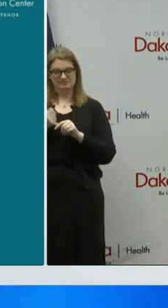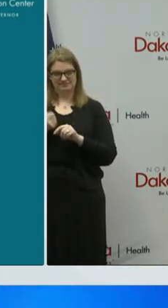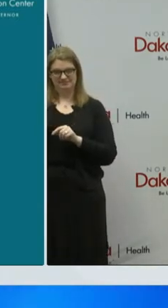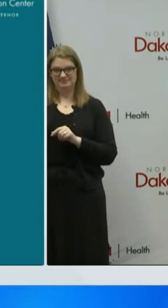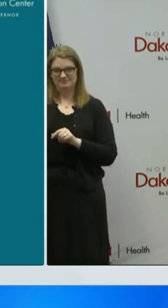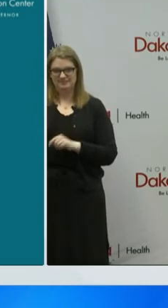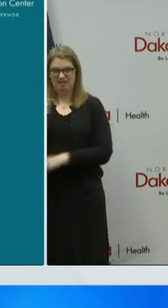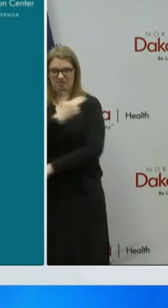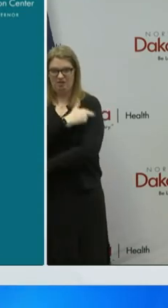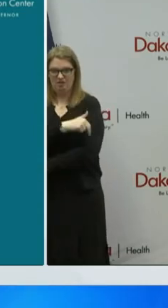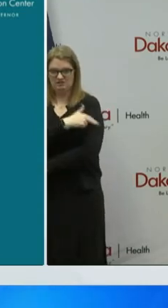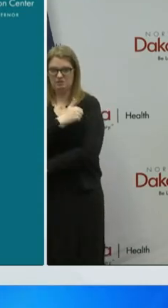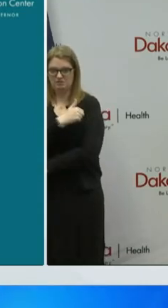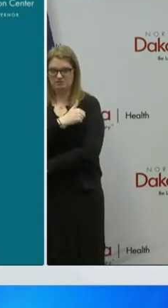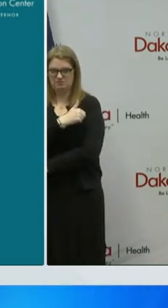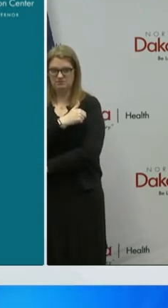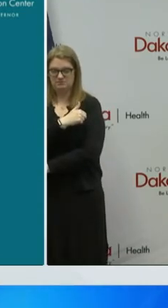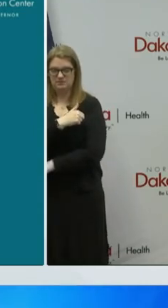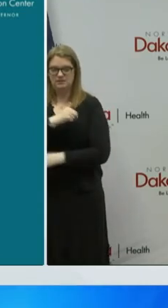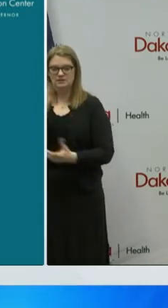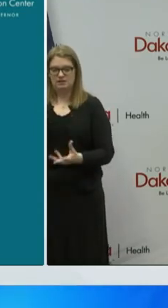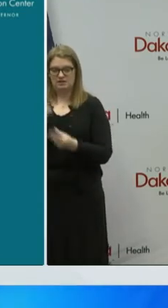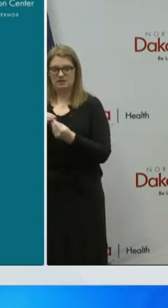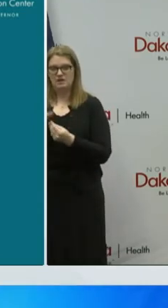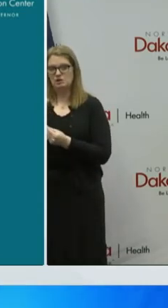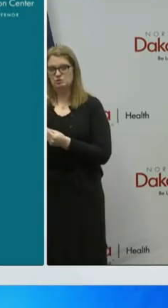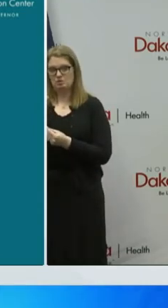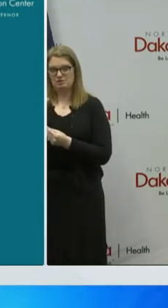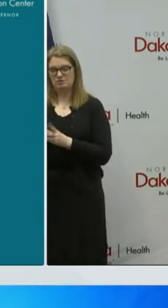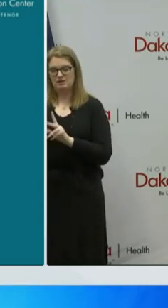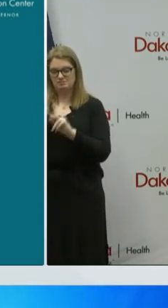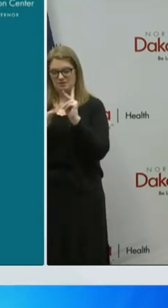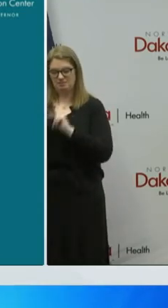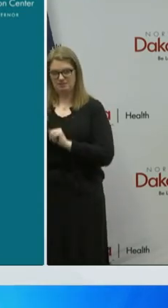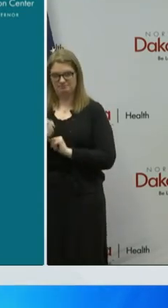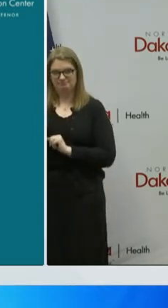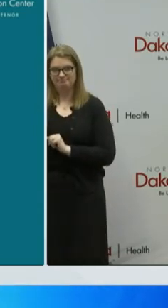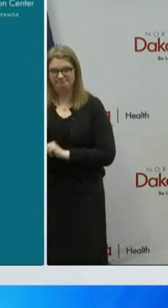YESTERDAY IS THAT WE HAVE SIX INDIVIDUALS THAT WERE NEWLY HOSPITALIZED SINCE YESTERDAY,